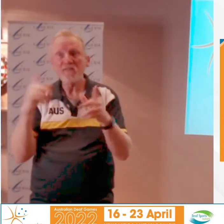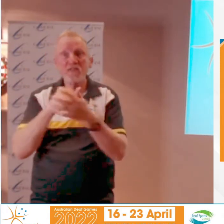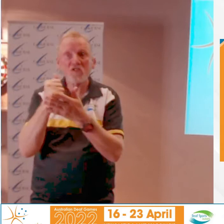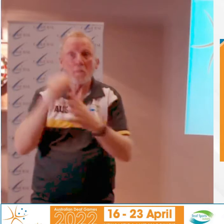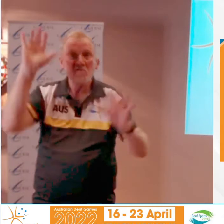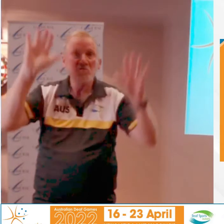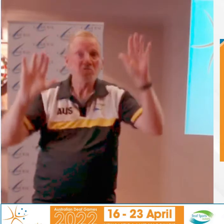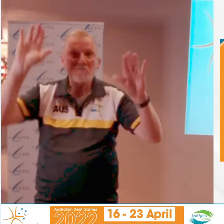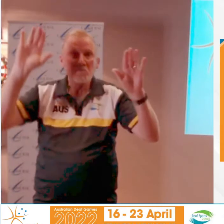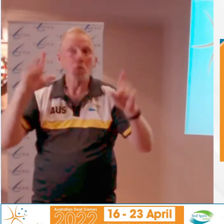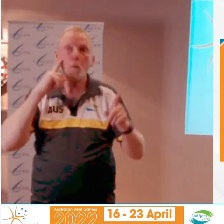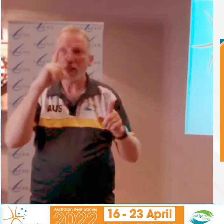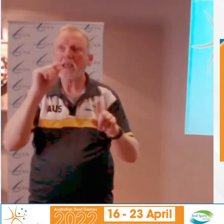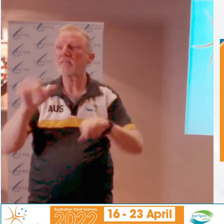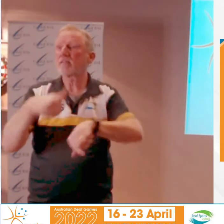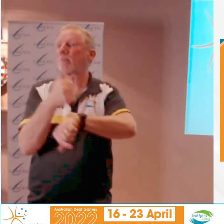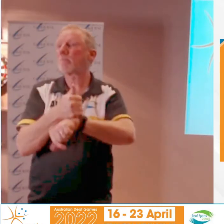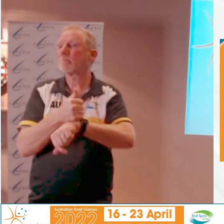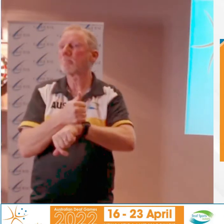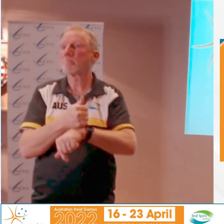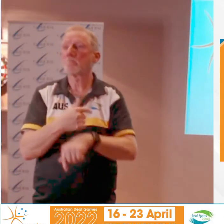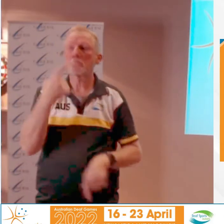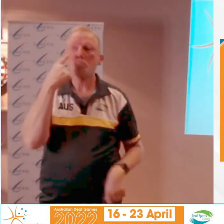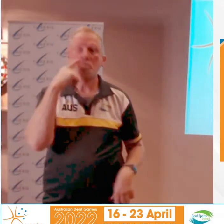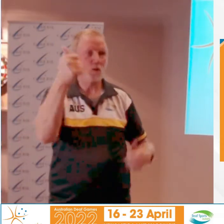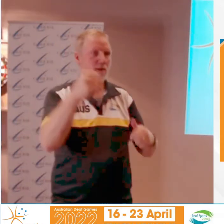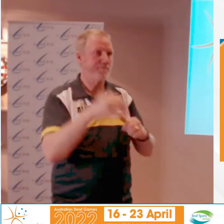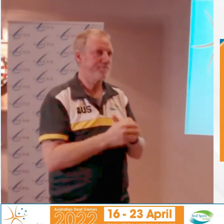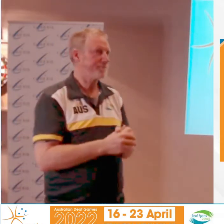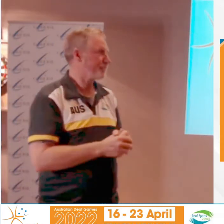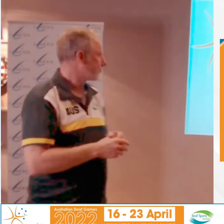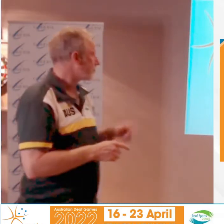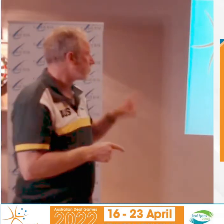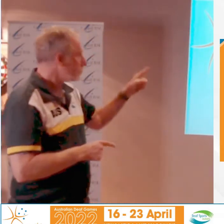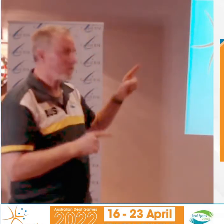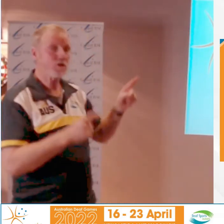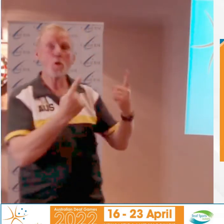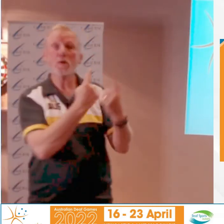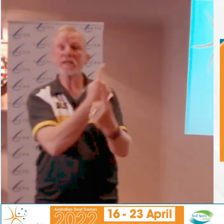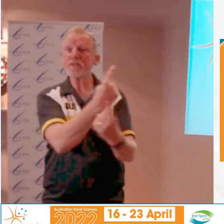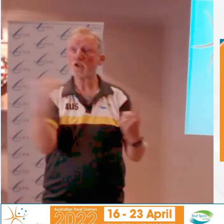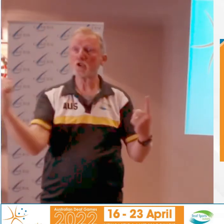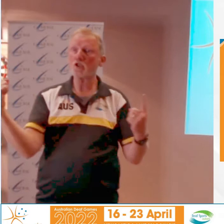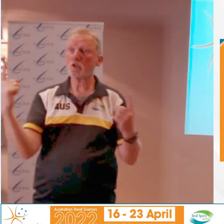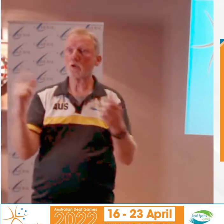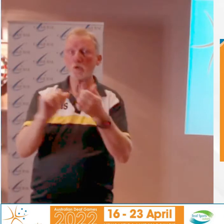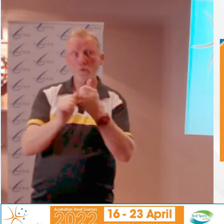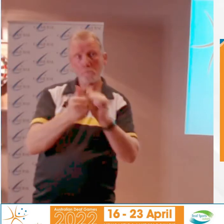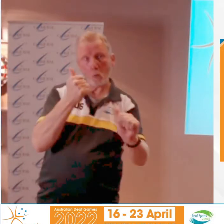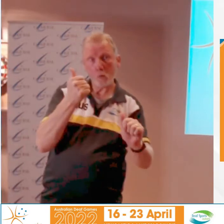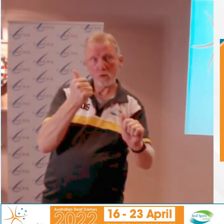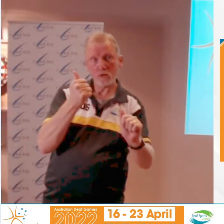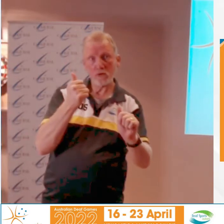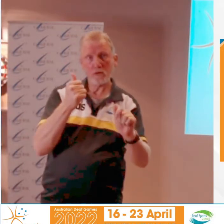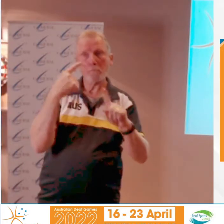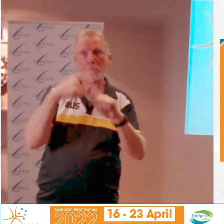and hopefully if we get enough numbers that we can set it up as a demo sport